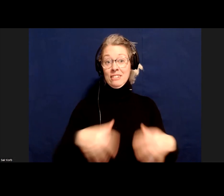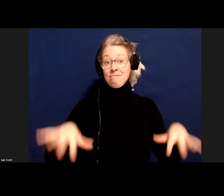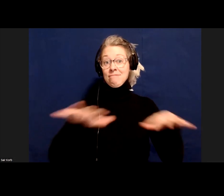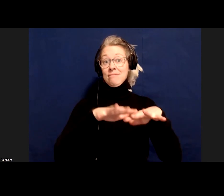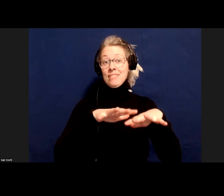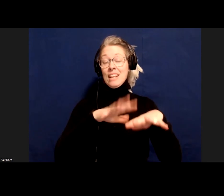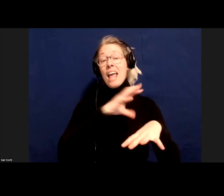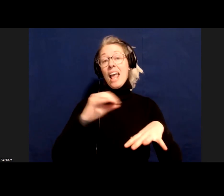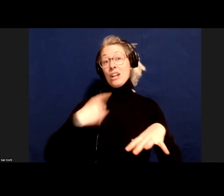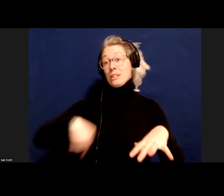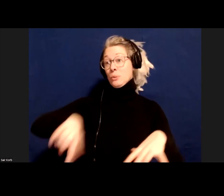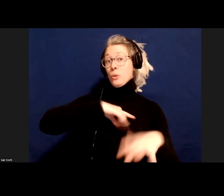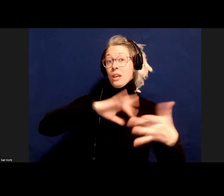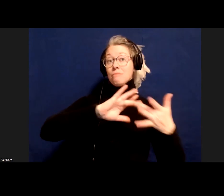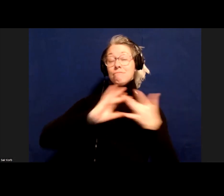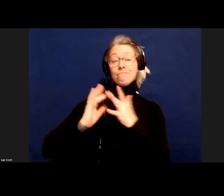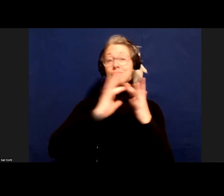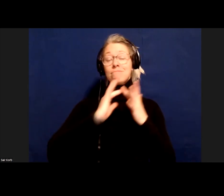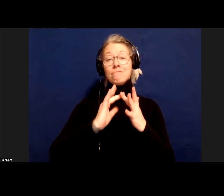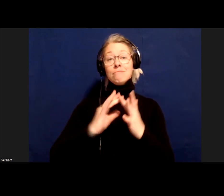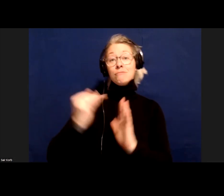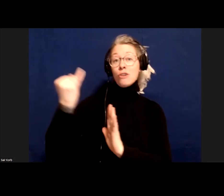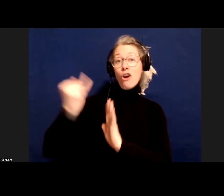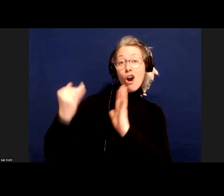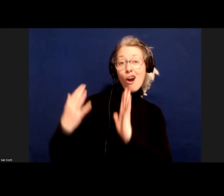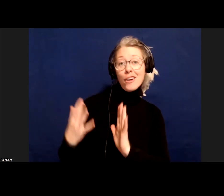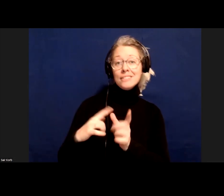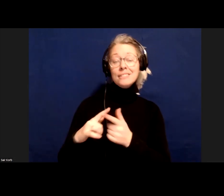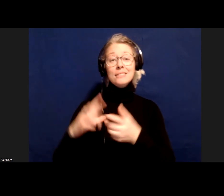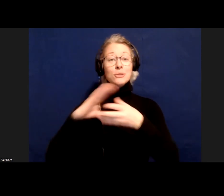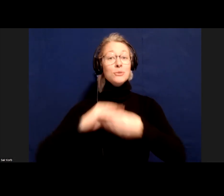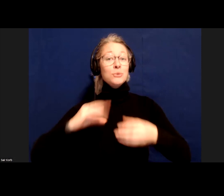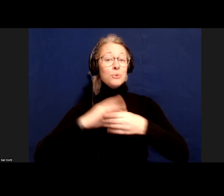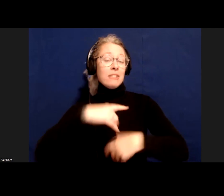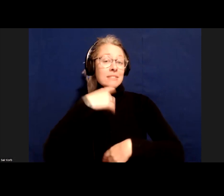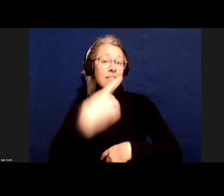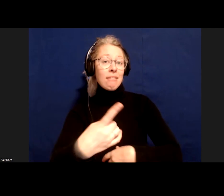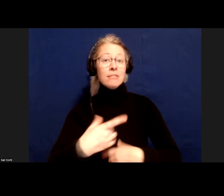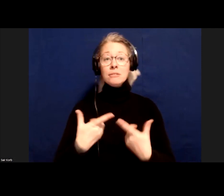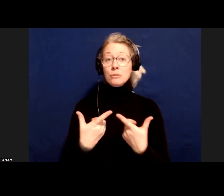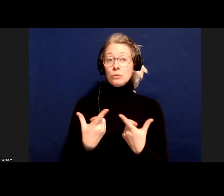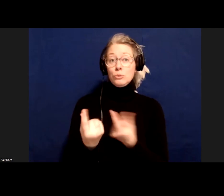creators and as storytellers, you remind us every day of how important it is to tell our